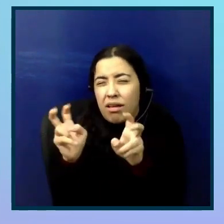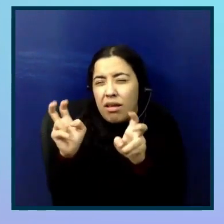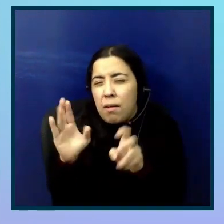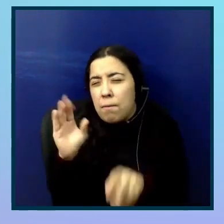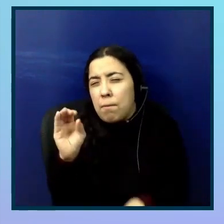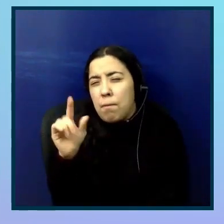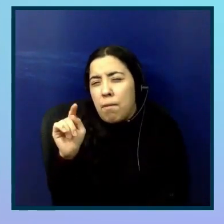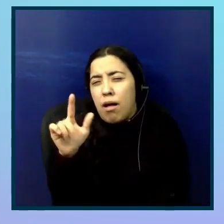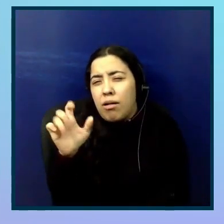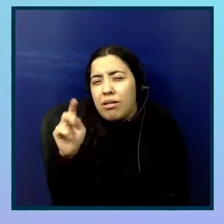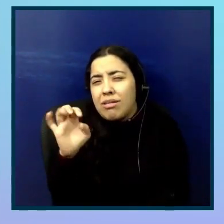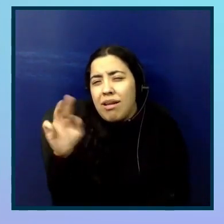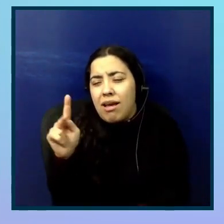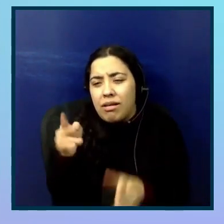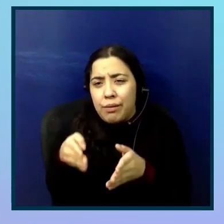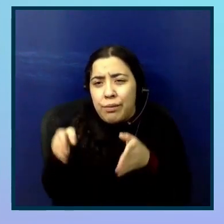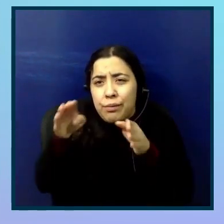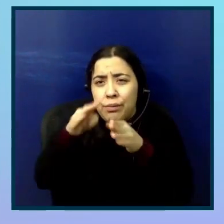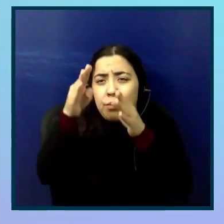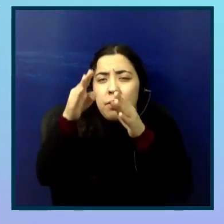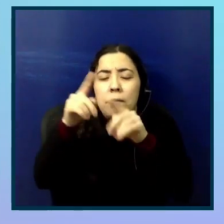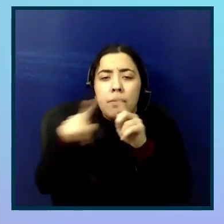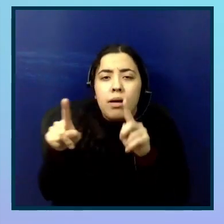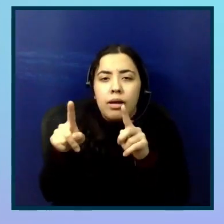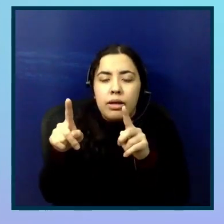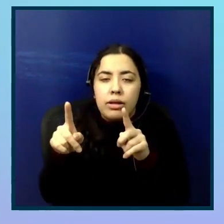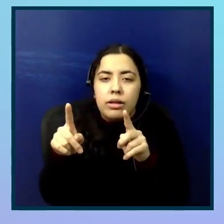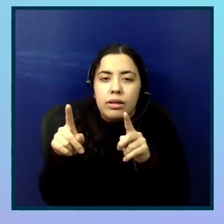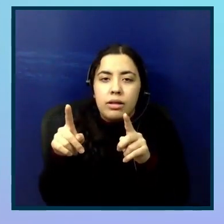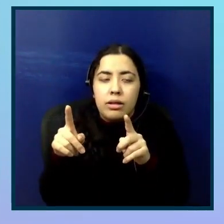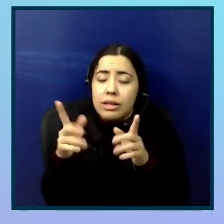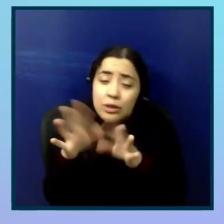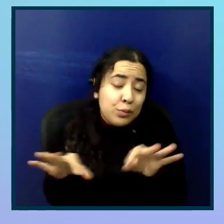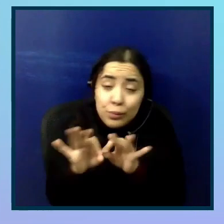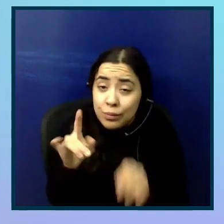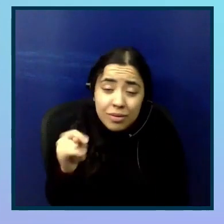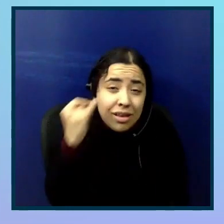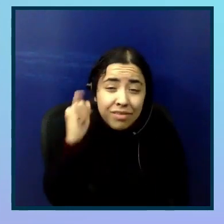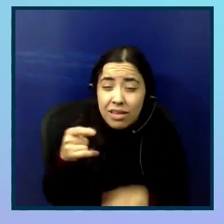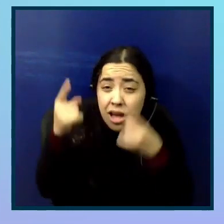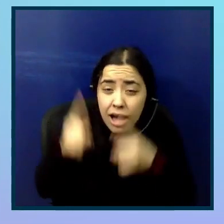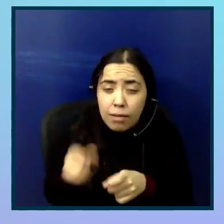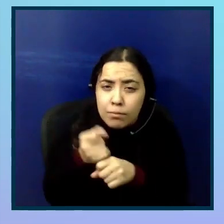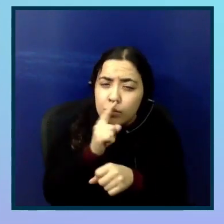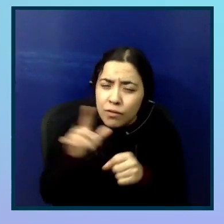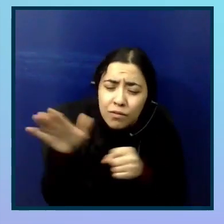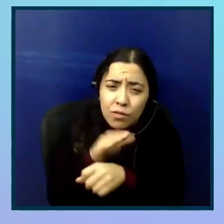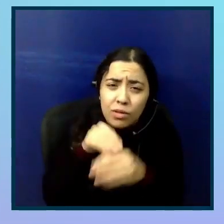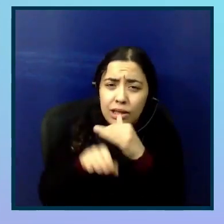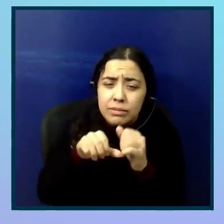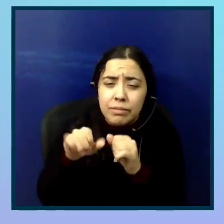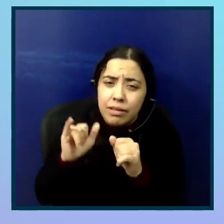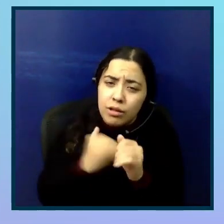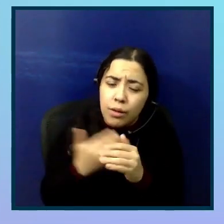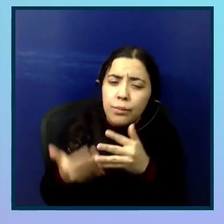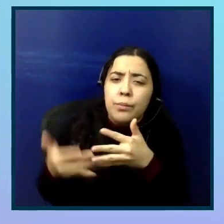Like it's worth creating that bottleneck if that's what happens. So those were like the key steps we went through.